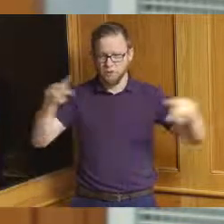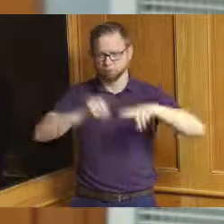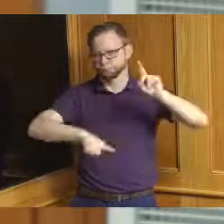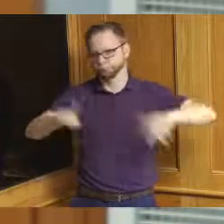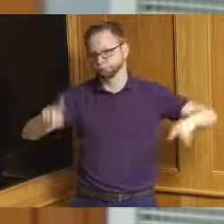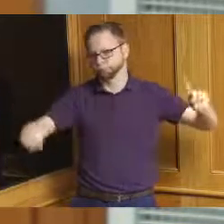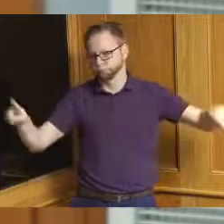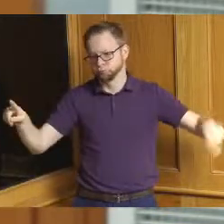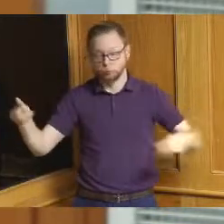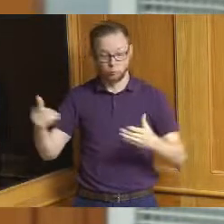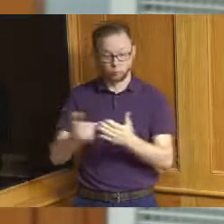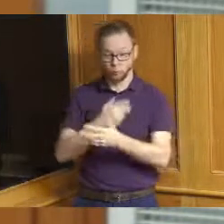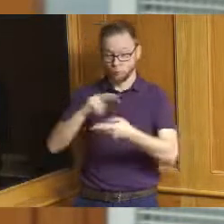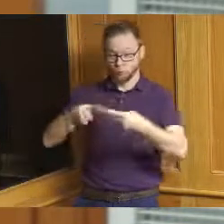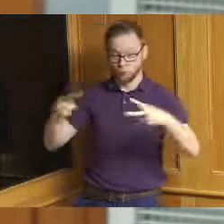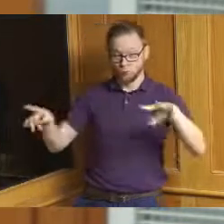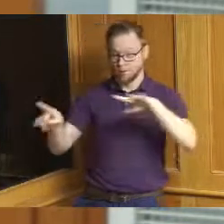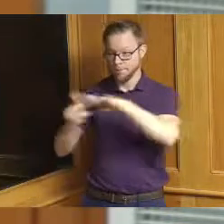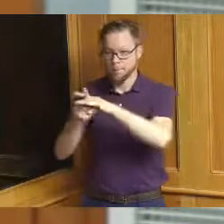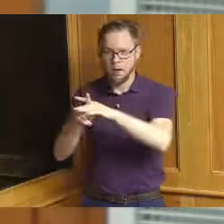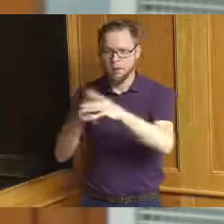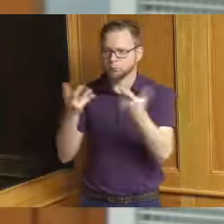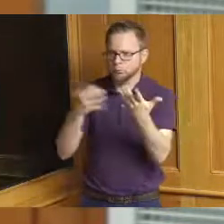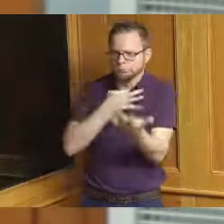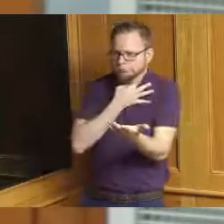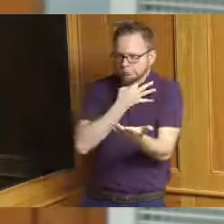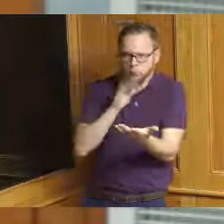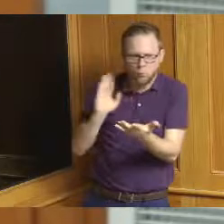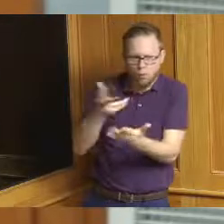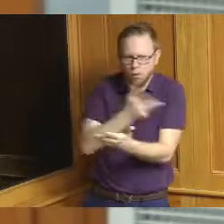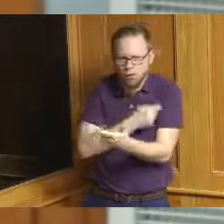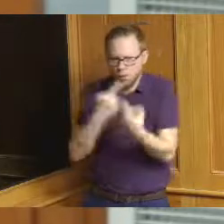new variant comes out there's lots of questions will the vaccine be effective will it be more